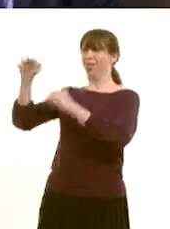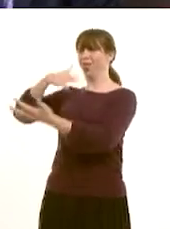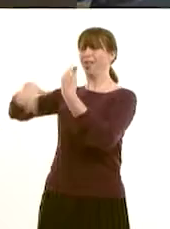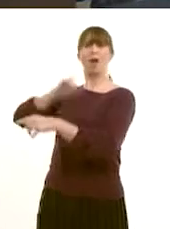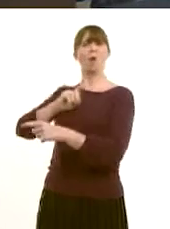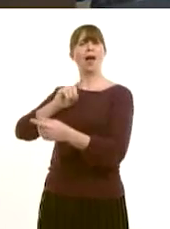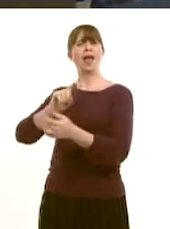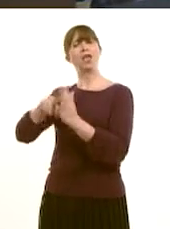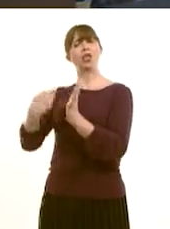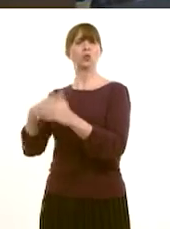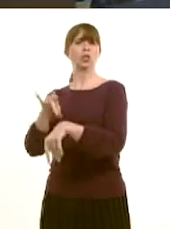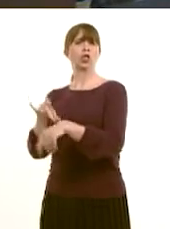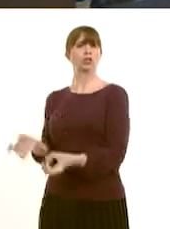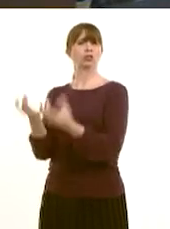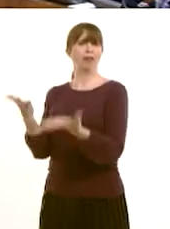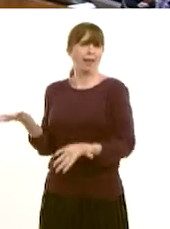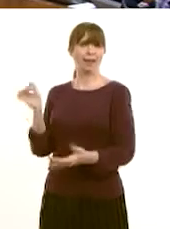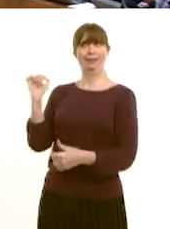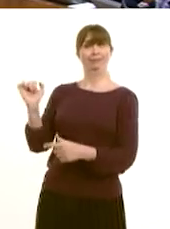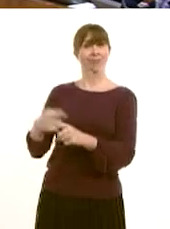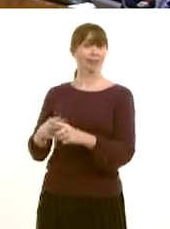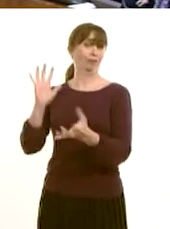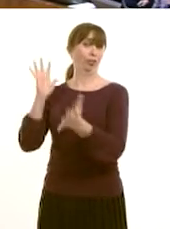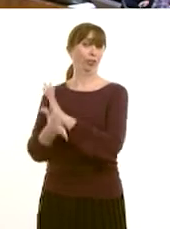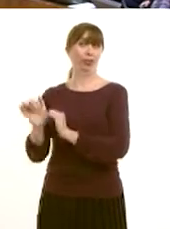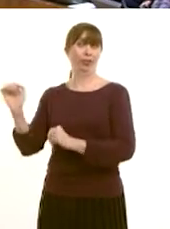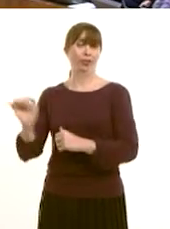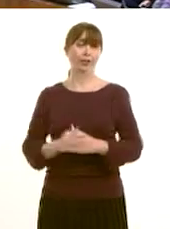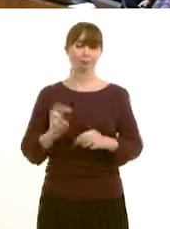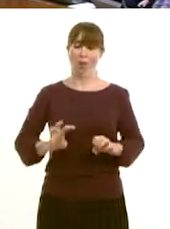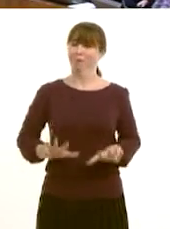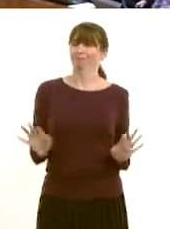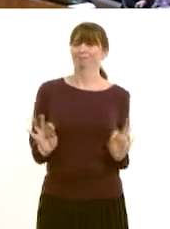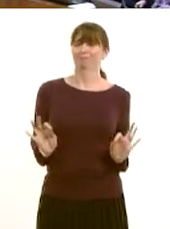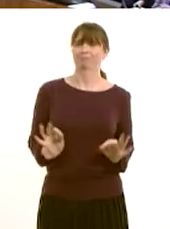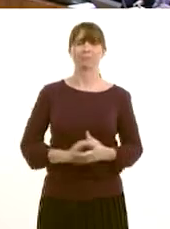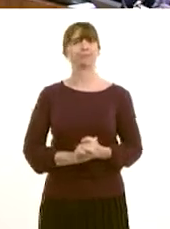Mick Antoniw: First Minister, we know that one of the contributors to waiting lists is